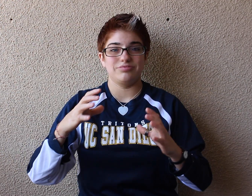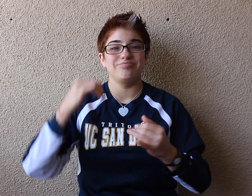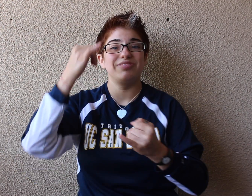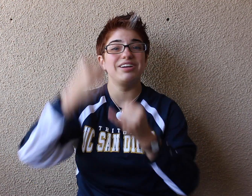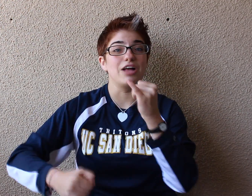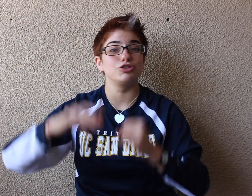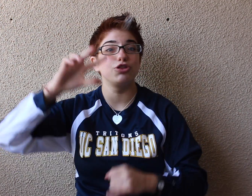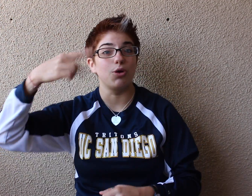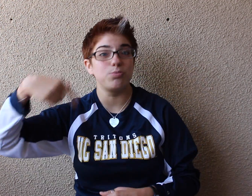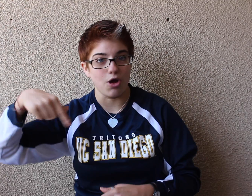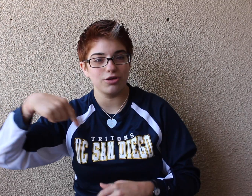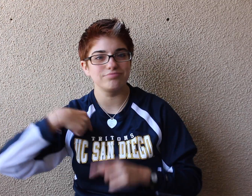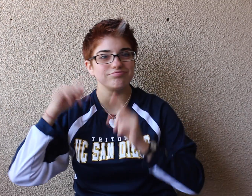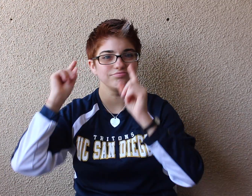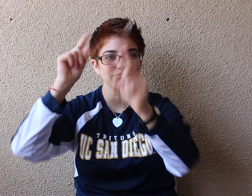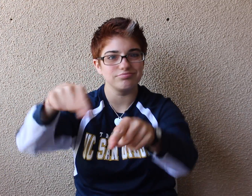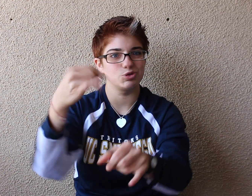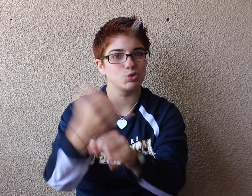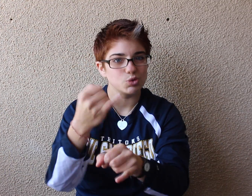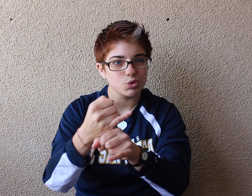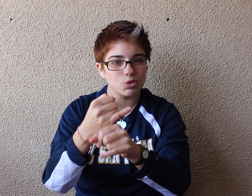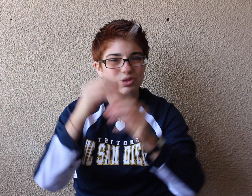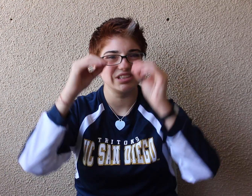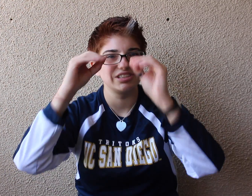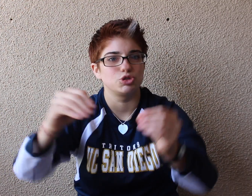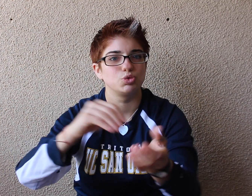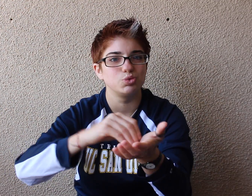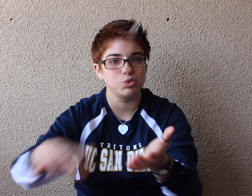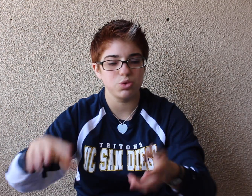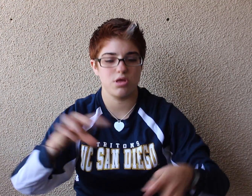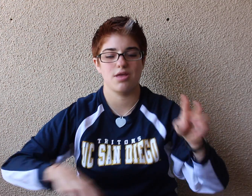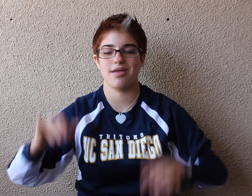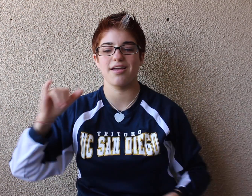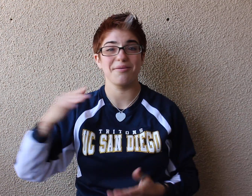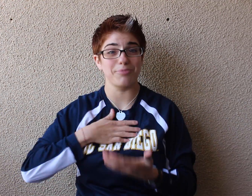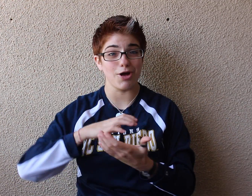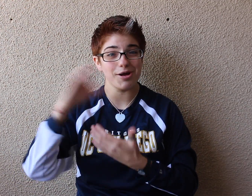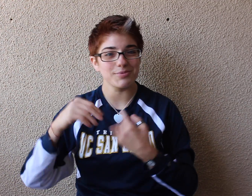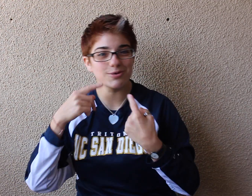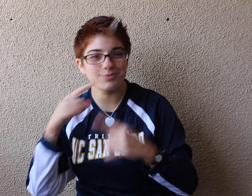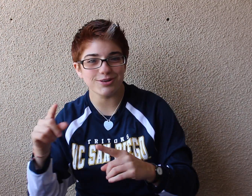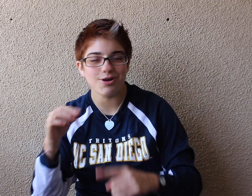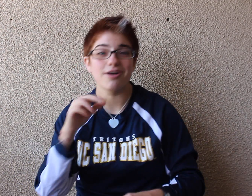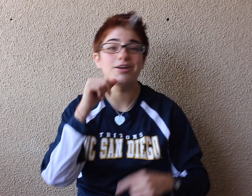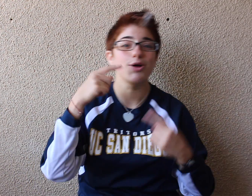before I get the chance to put my curriculum at work during the exit internship to see if it works or not